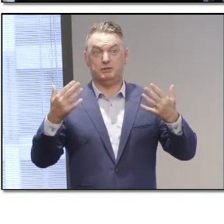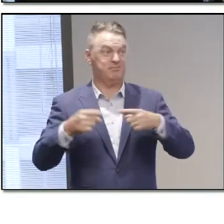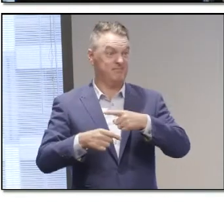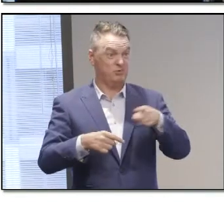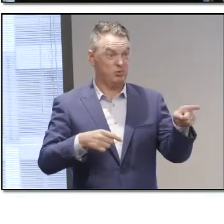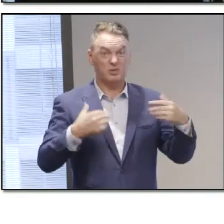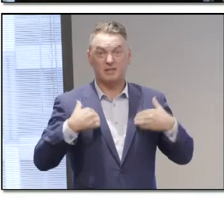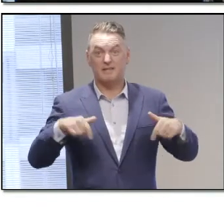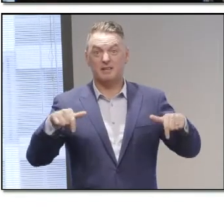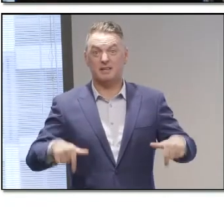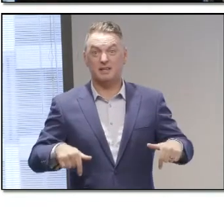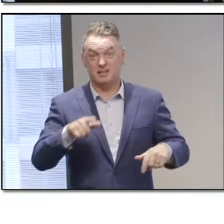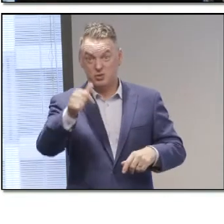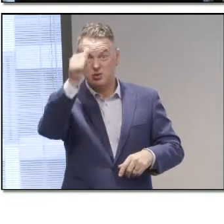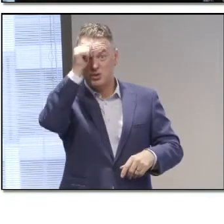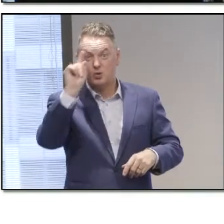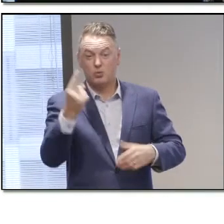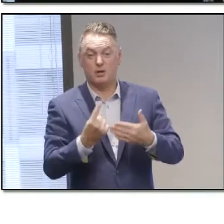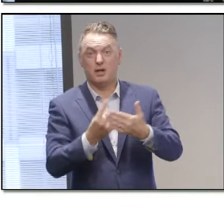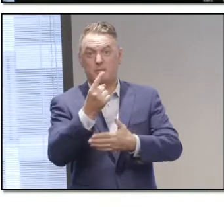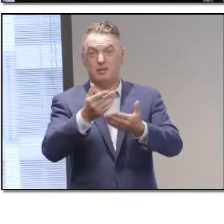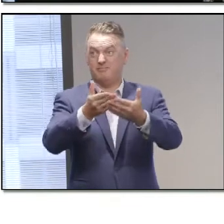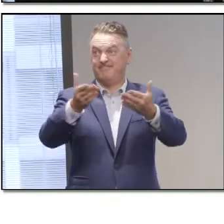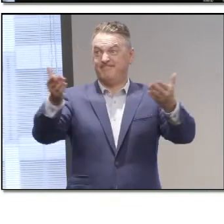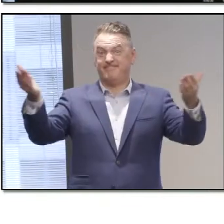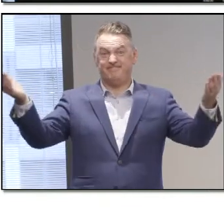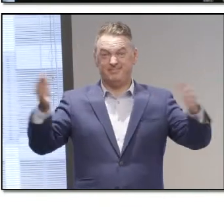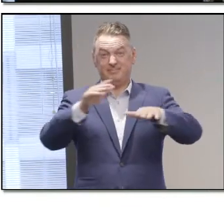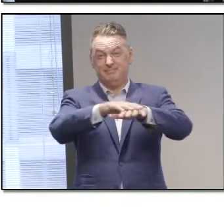we know what's happening out there in terms of infrastructure and traffic and all the rest of it